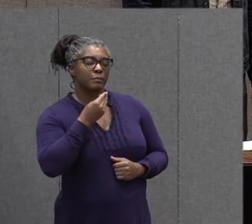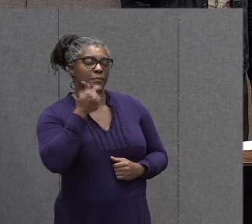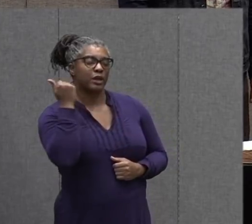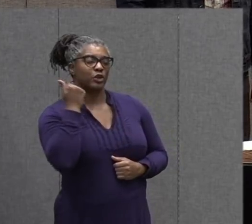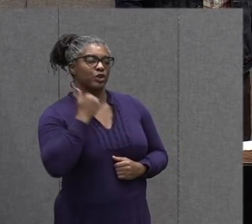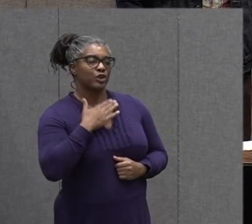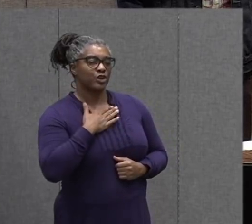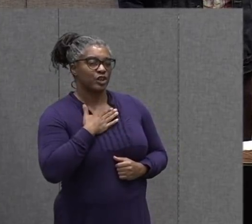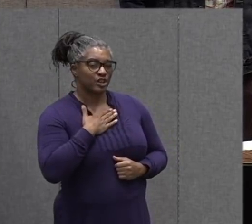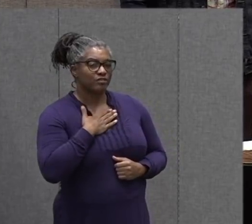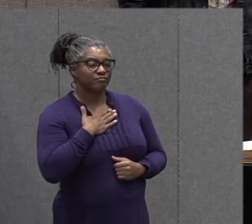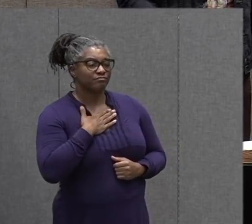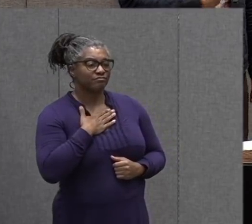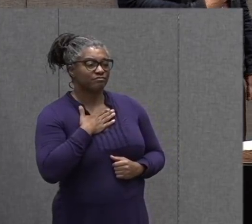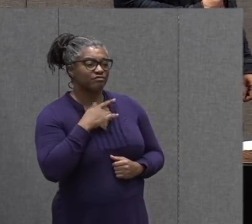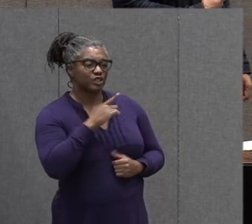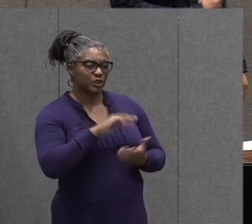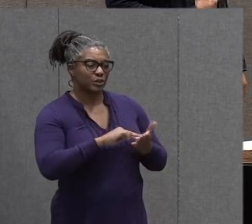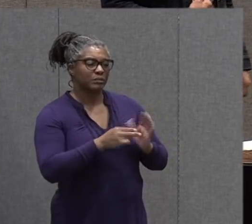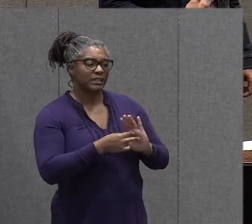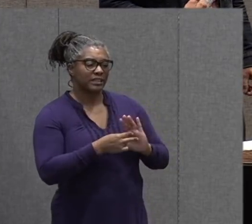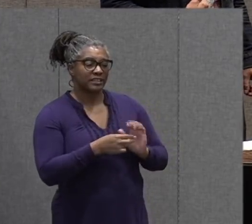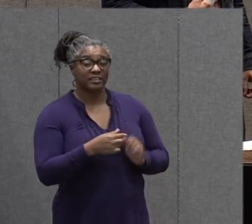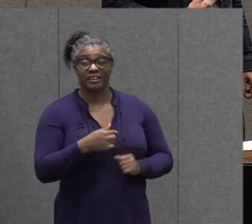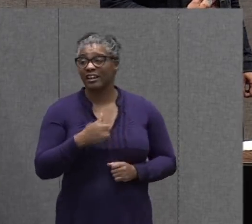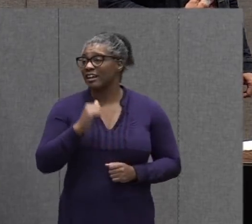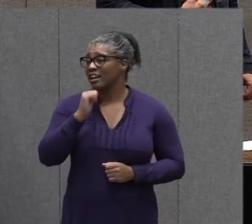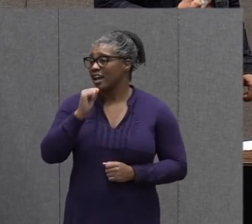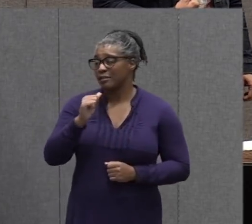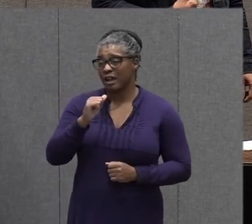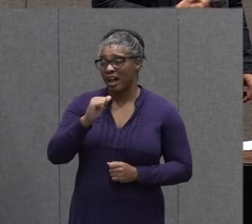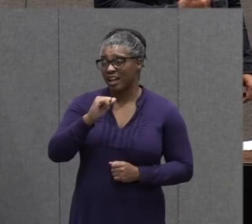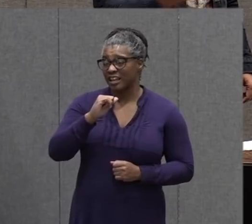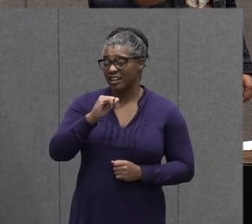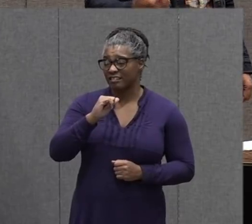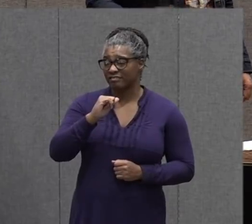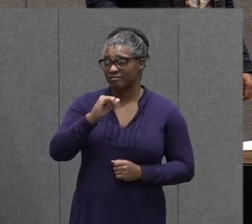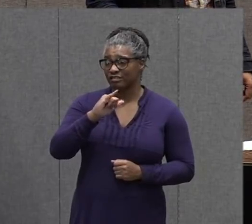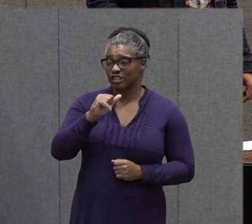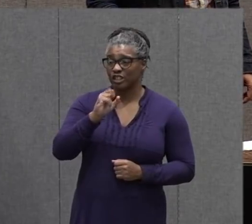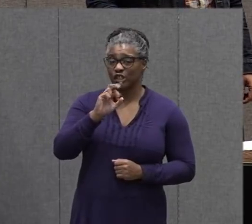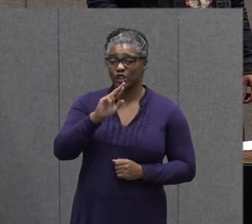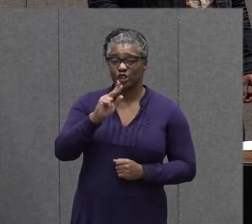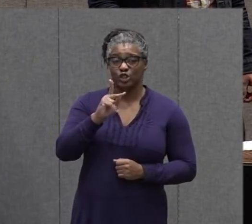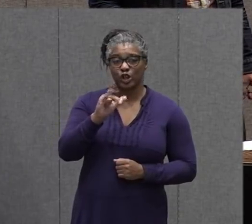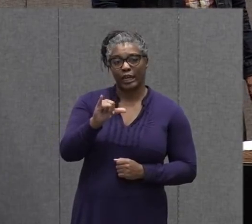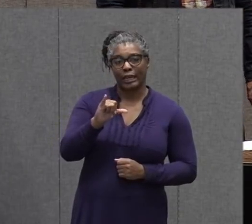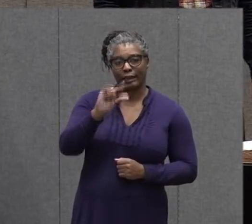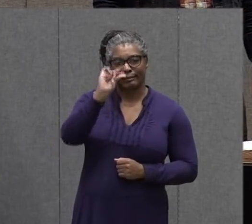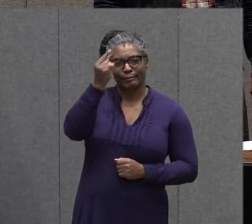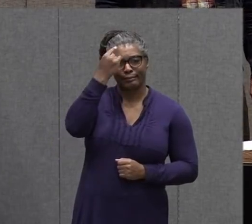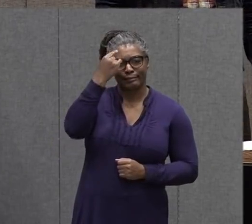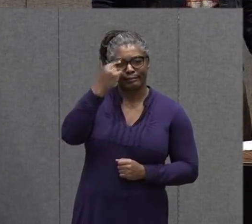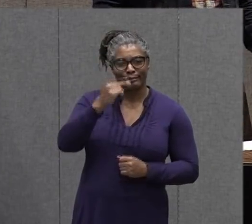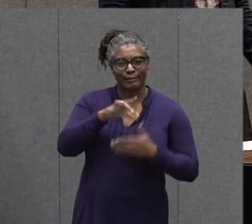It made me feel good. [Mr. R] I'm no longer jerky meat. [Miss Garcia] No, you're not, serious. I think he is courageous.